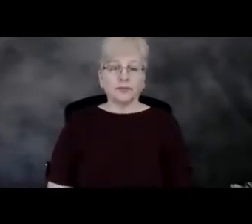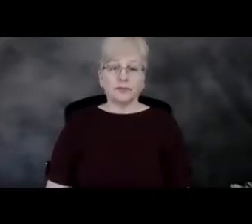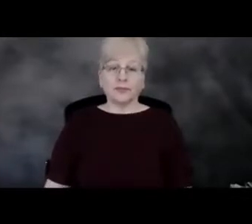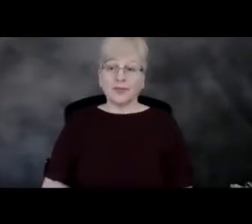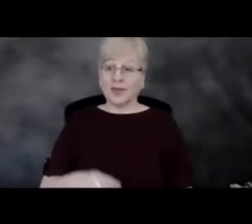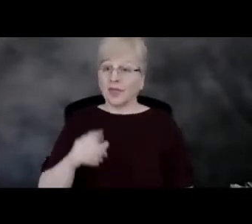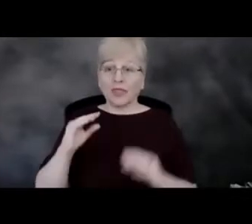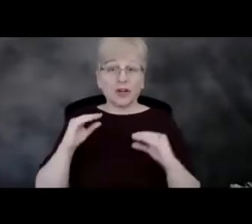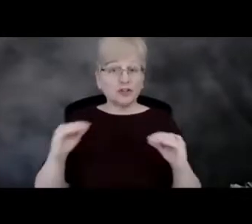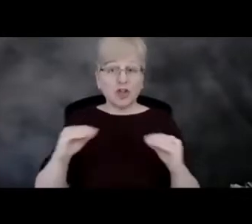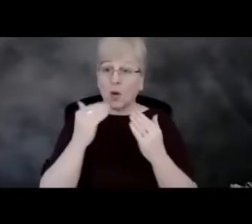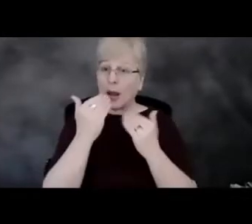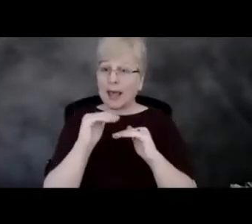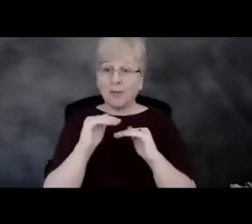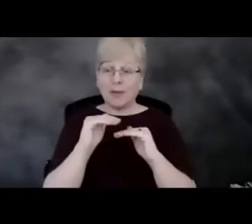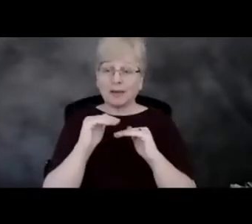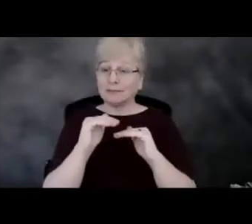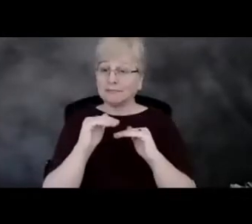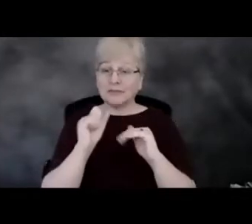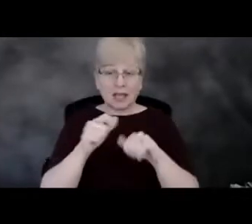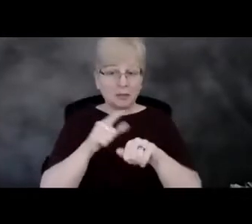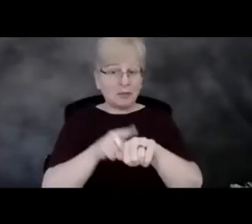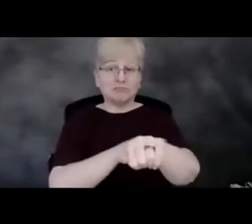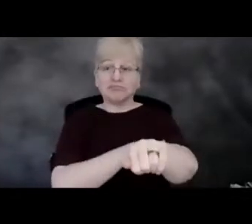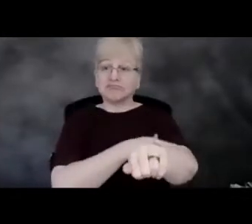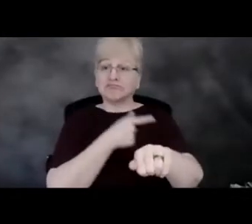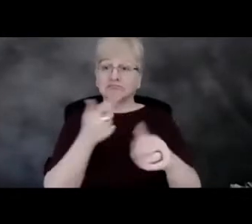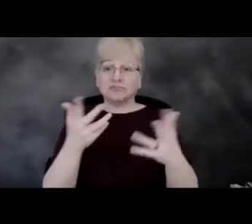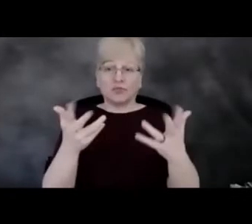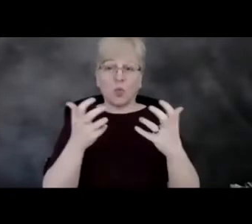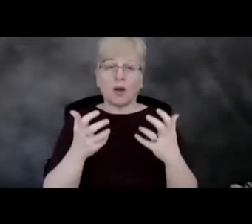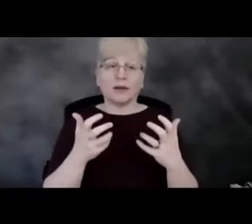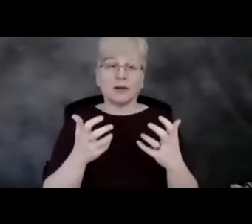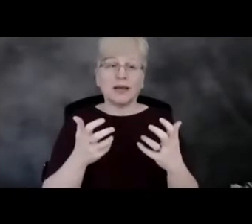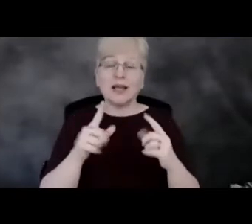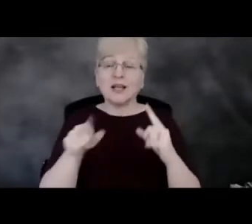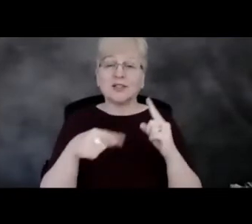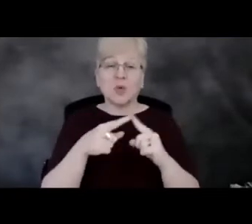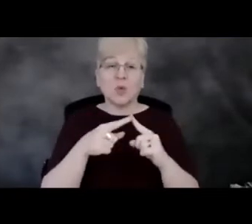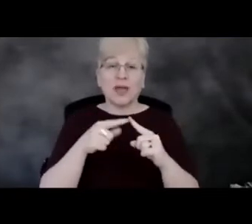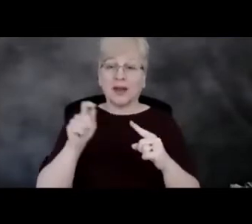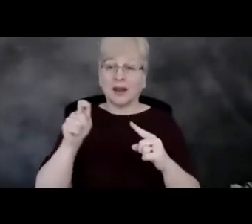to the content you can add, so as soon as the content exceeds the size of the content